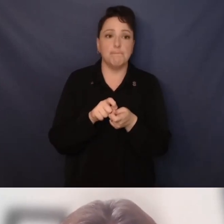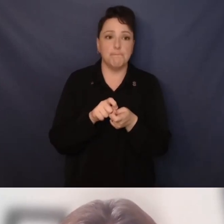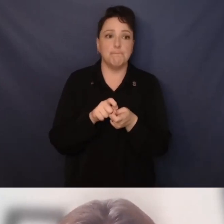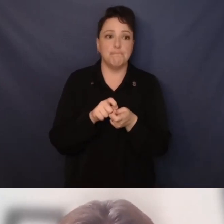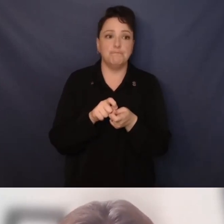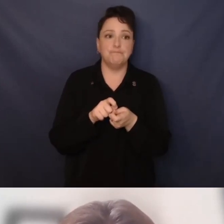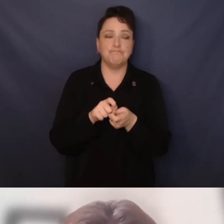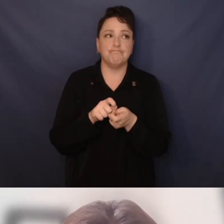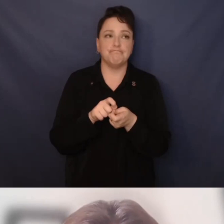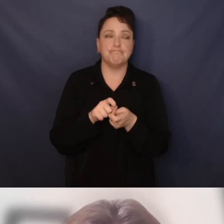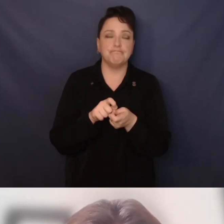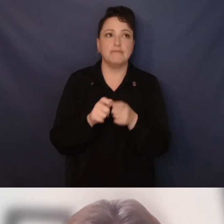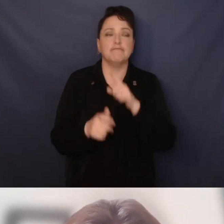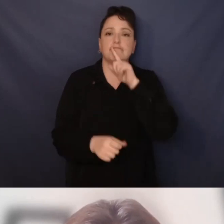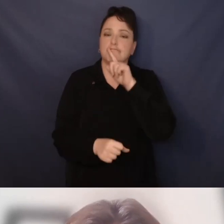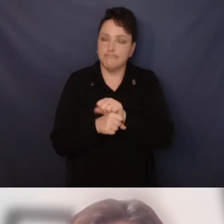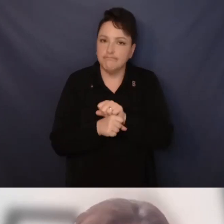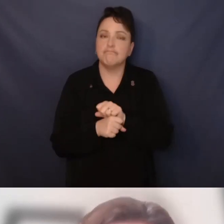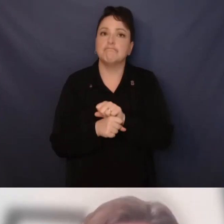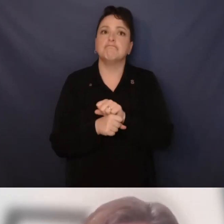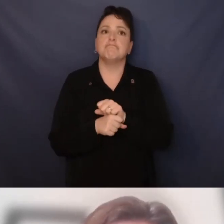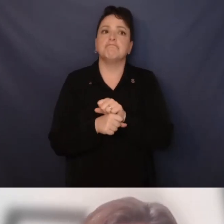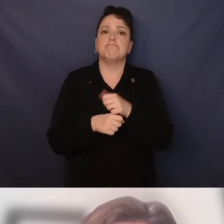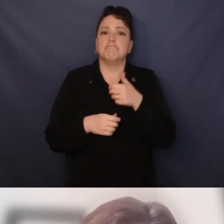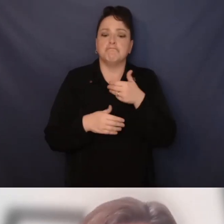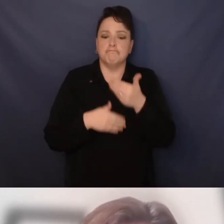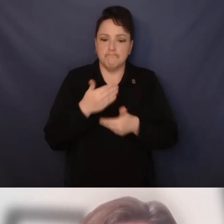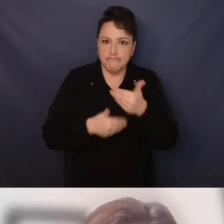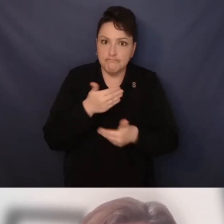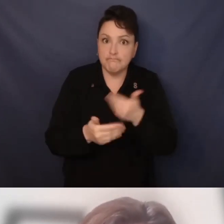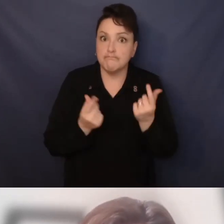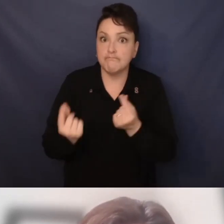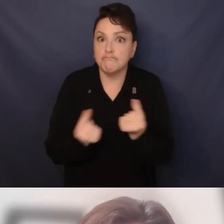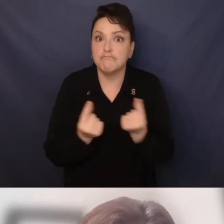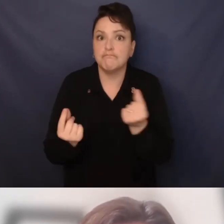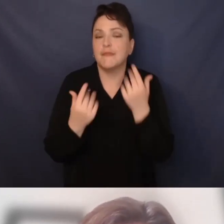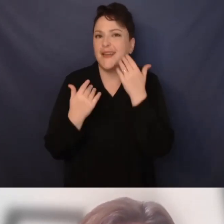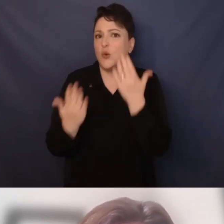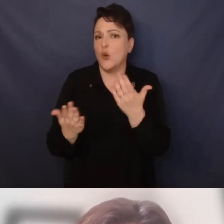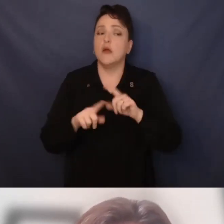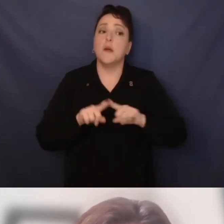but I would like to know -- SDA would like to know more about how often this is happening and